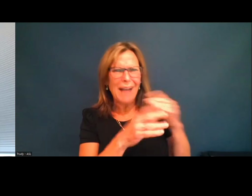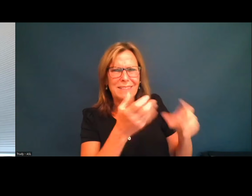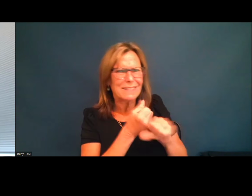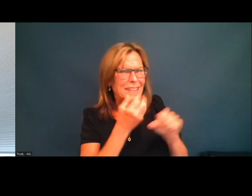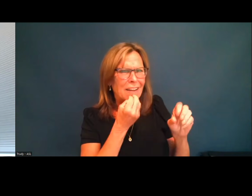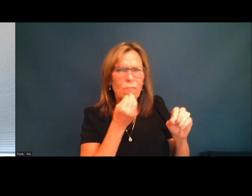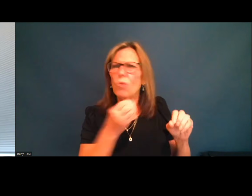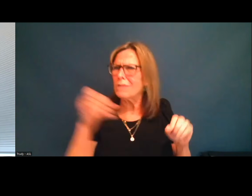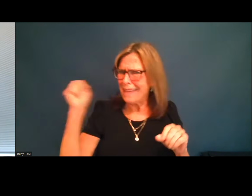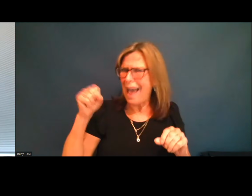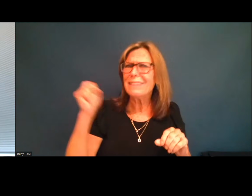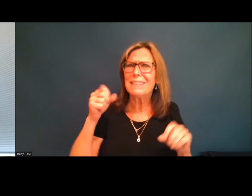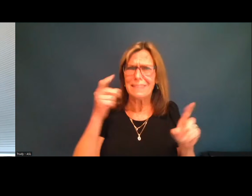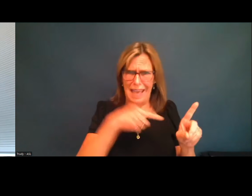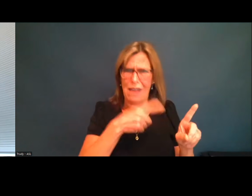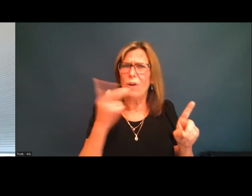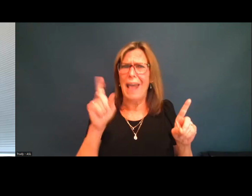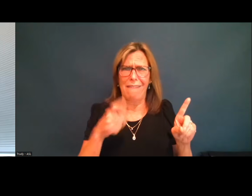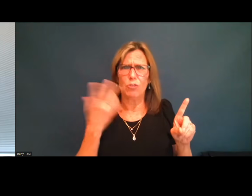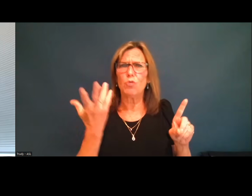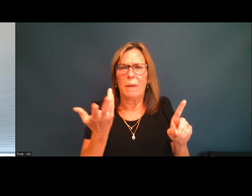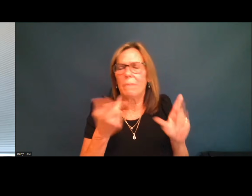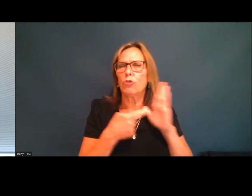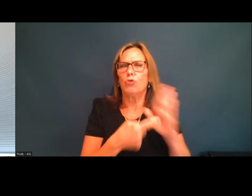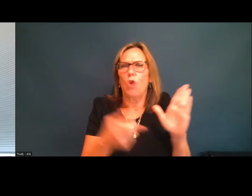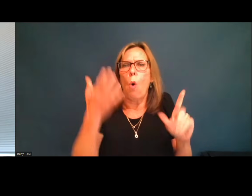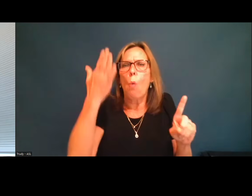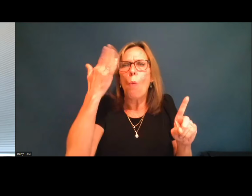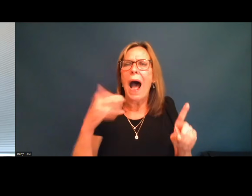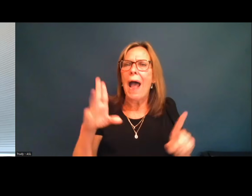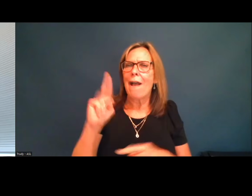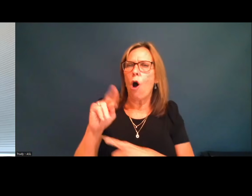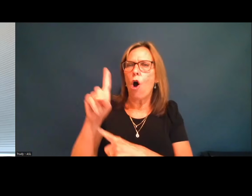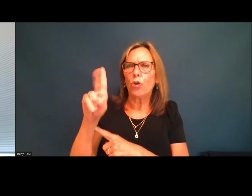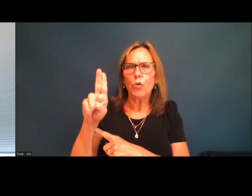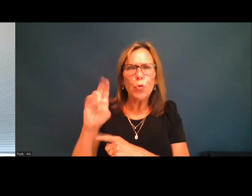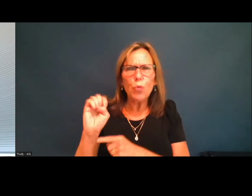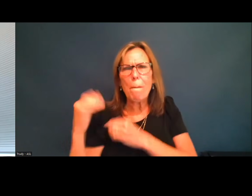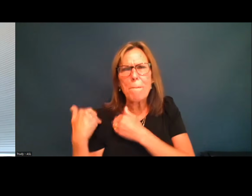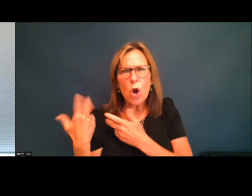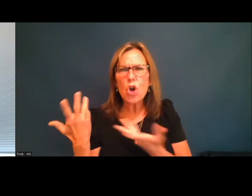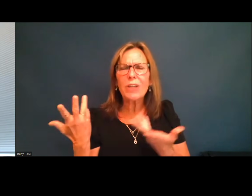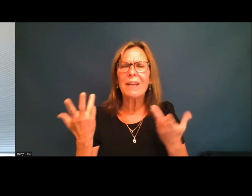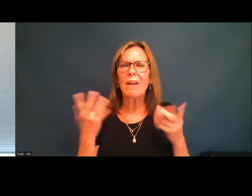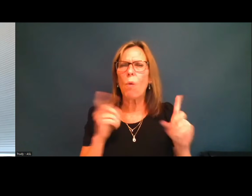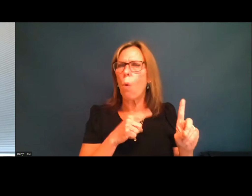provide the service, If they're just refusing it, I would encourage either -- if